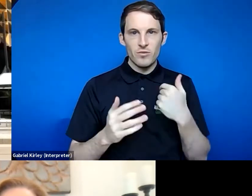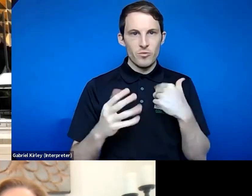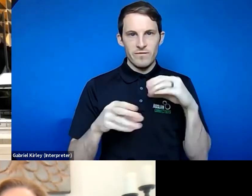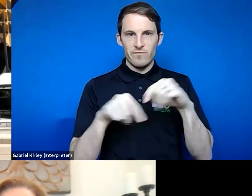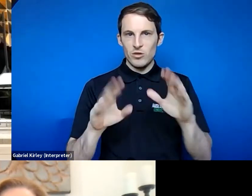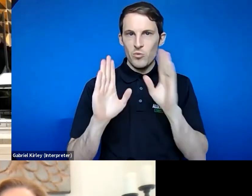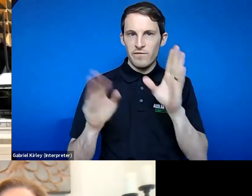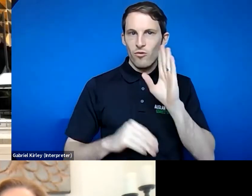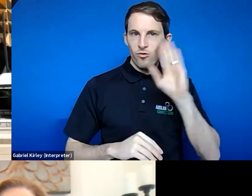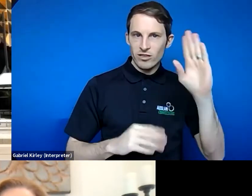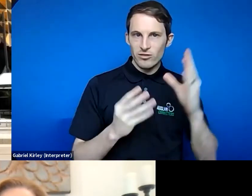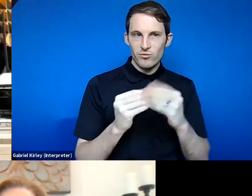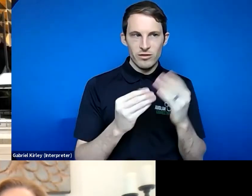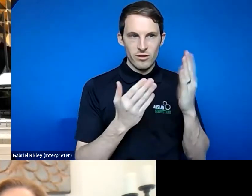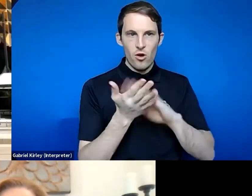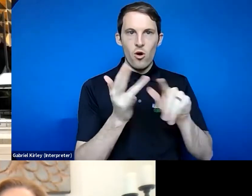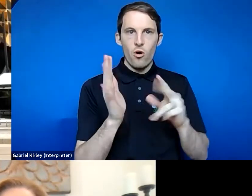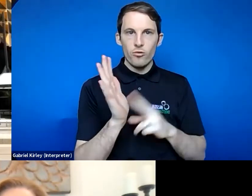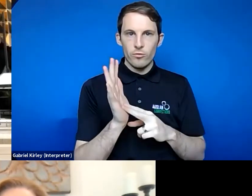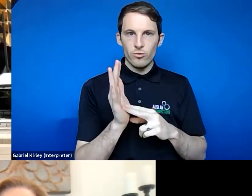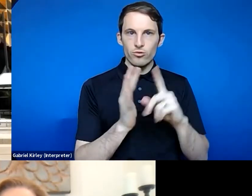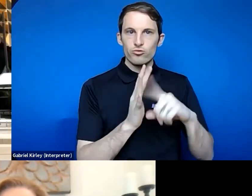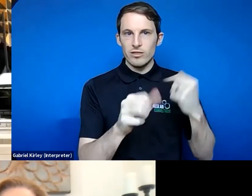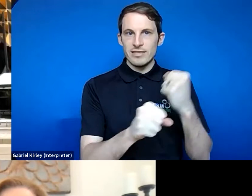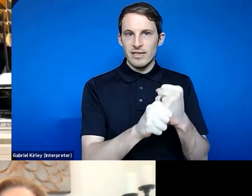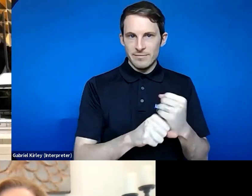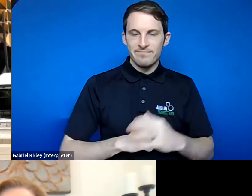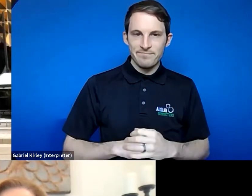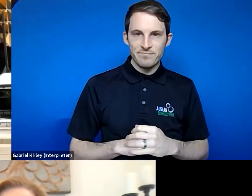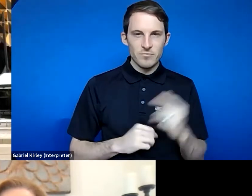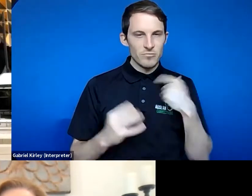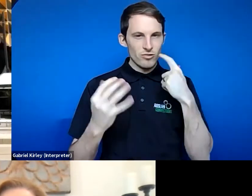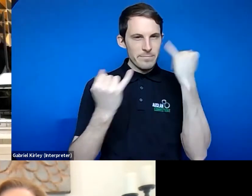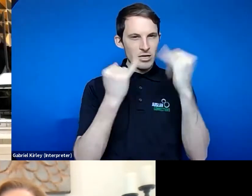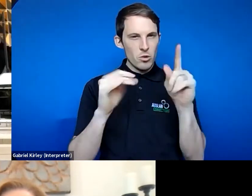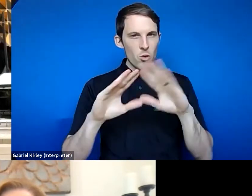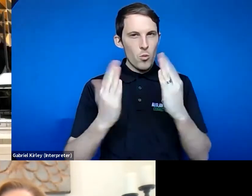with the Hon Julia Gillard. Reimagining how the world could be and exploring how we can